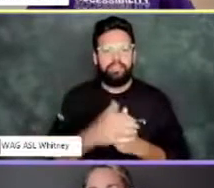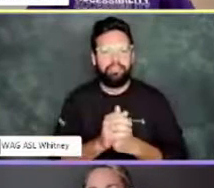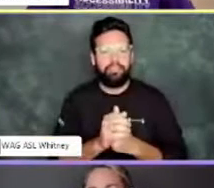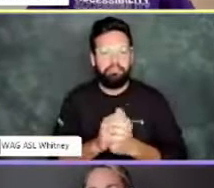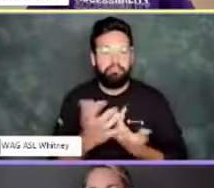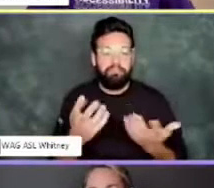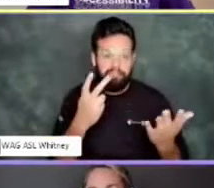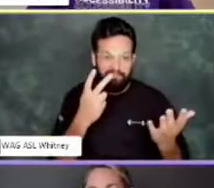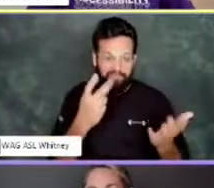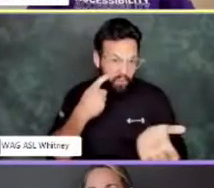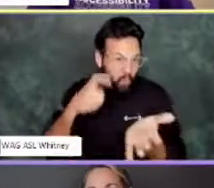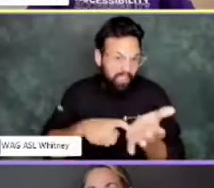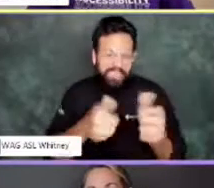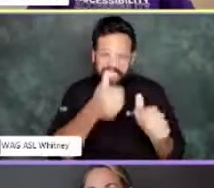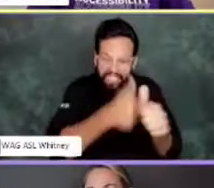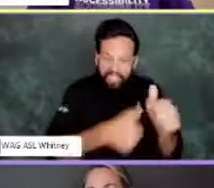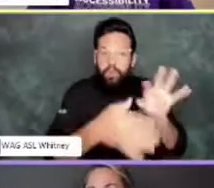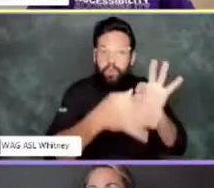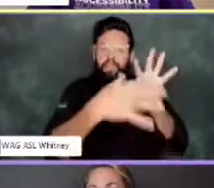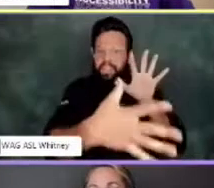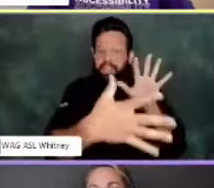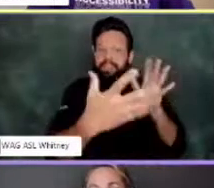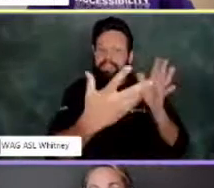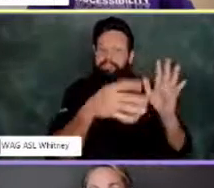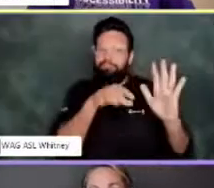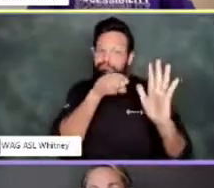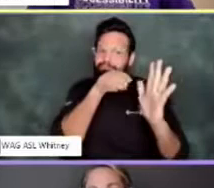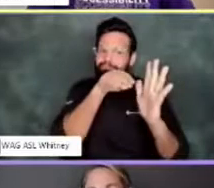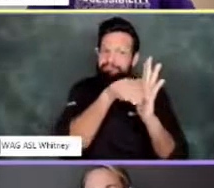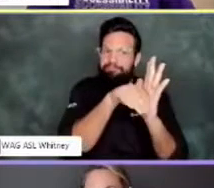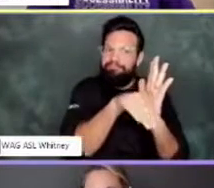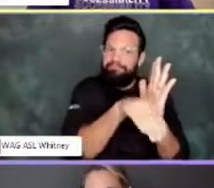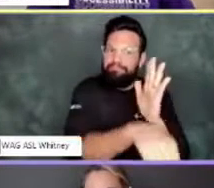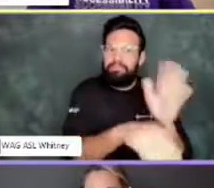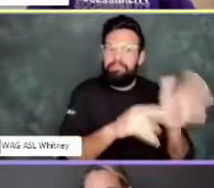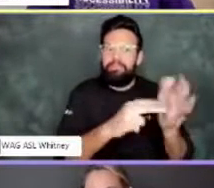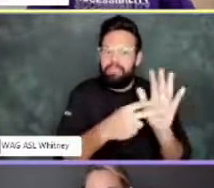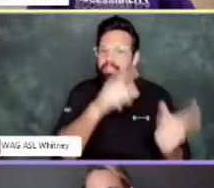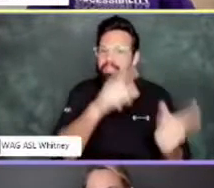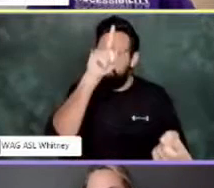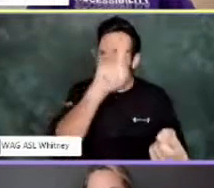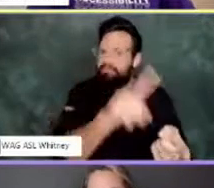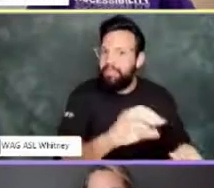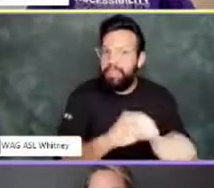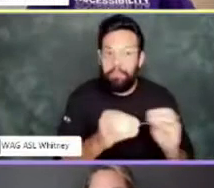in the number of accessibility violations, which is the ideal. No matter what, that historical data is here for you